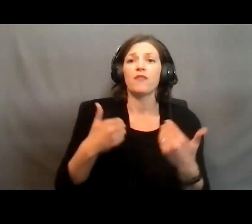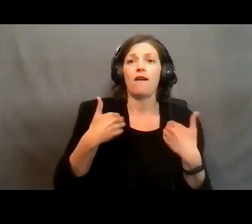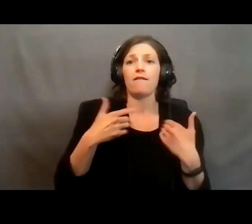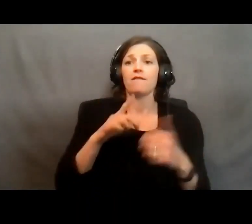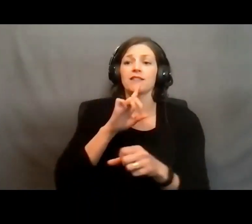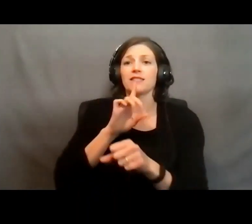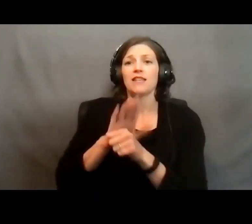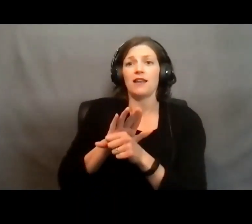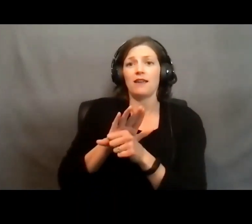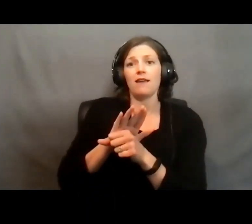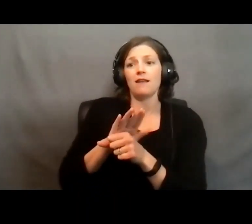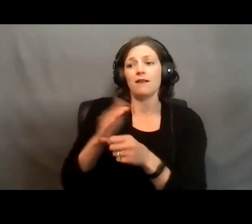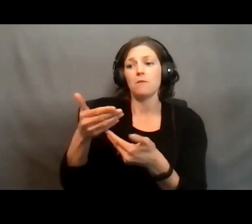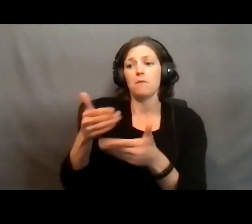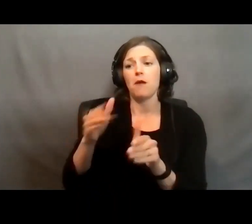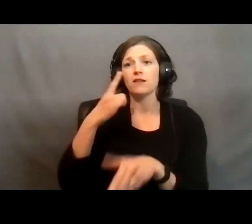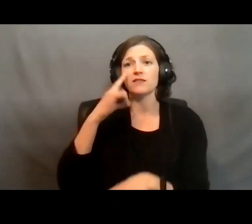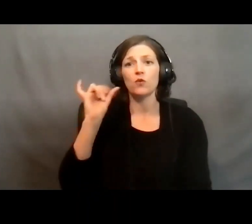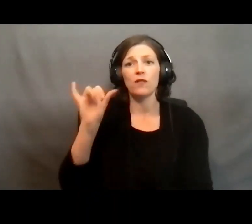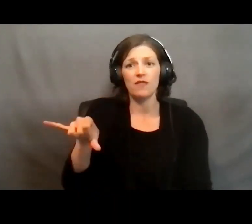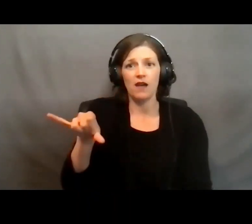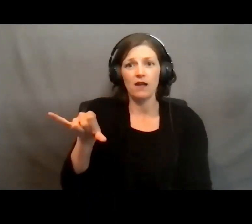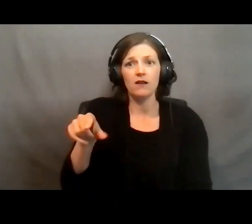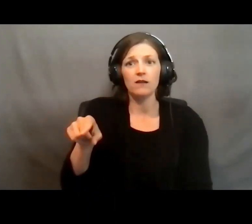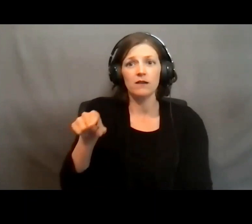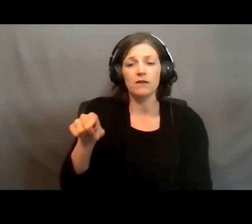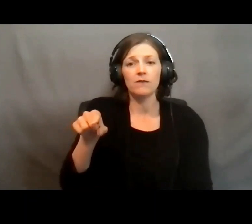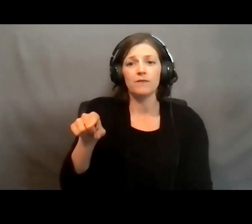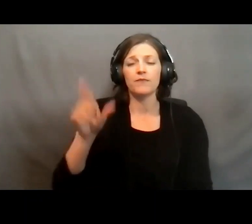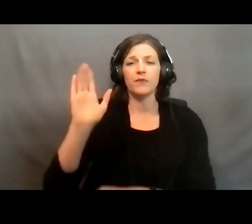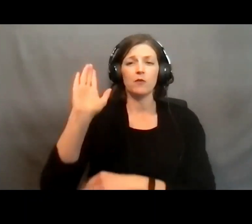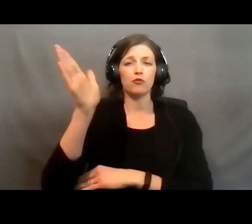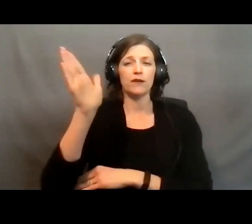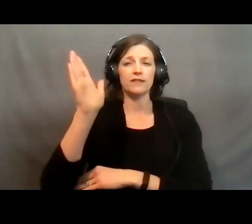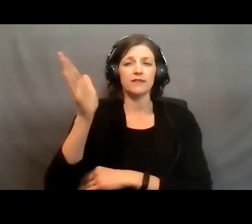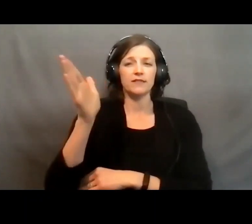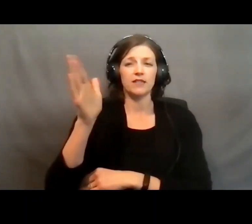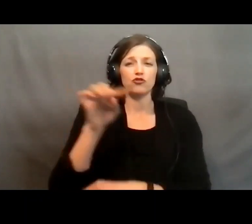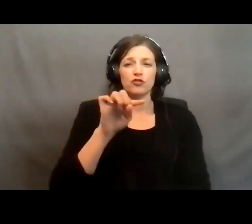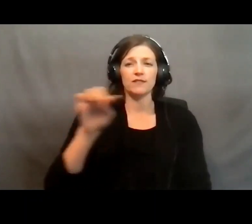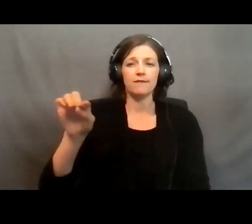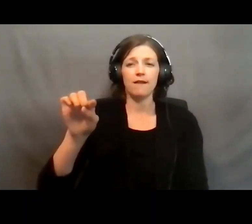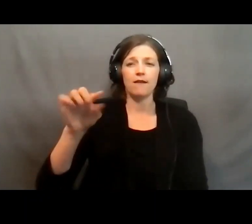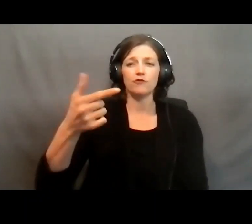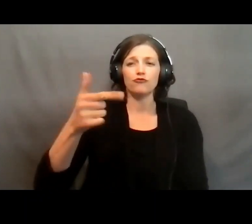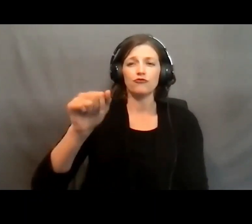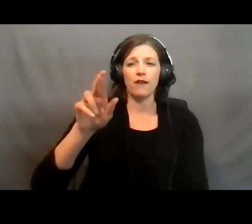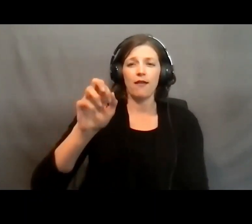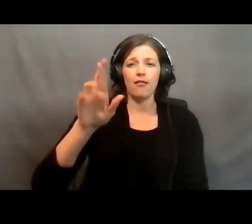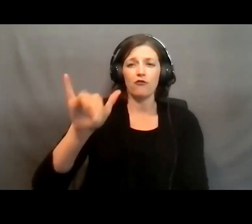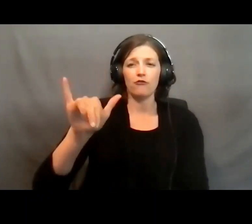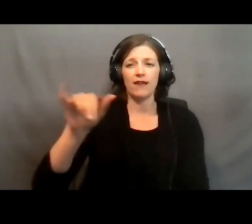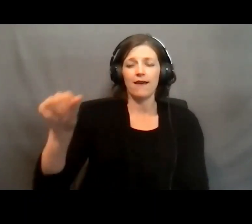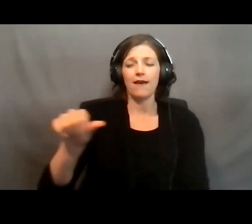13:44:48 which is, presentation – gallery 13:44:51 at AERA.net 13:44:54 . 13:44:58 Excess at AERA.net.